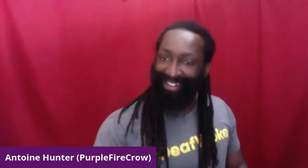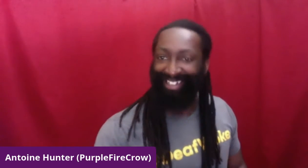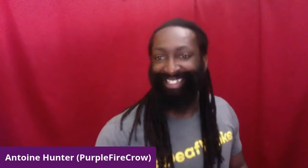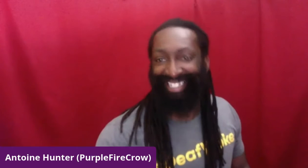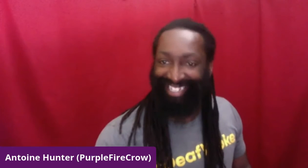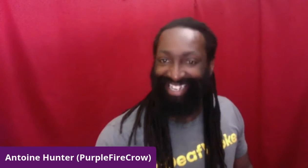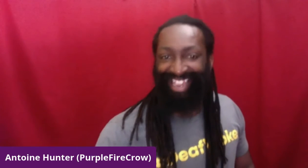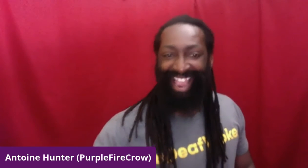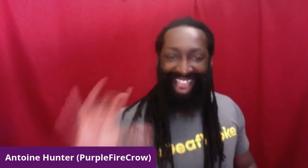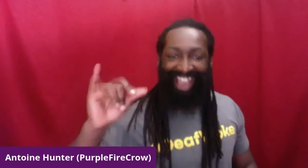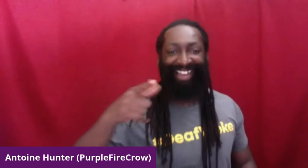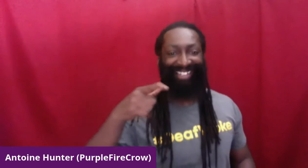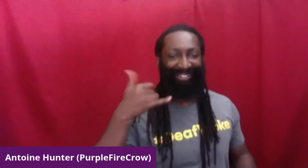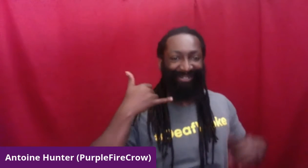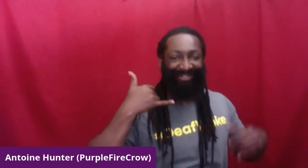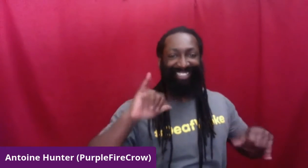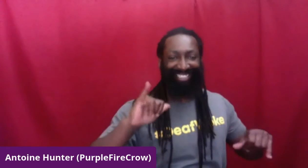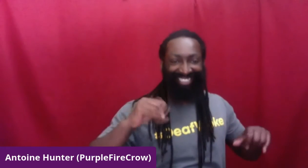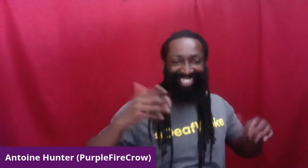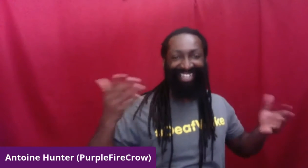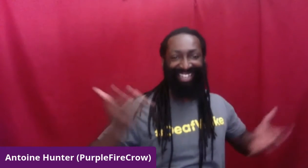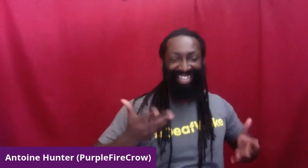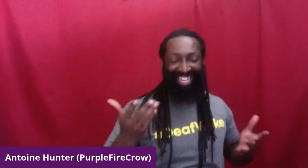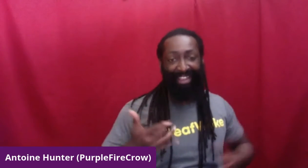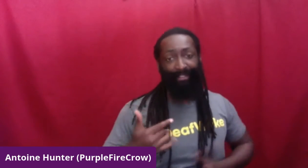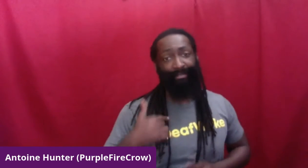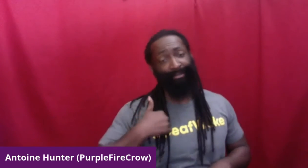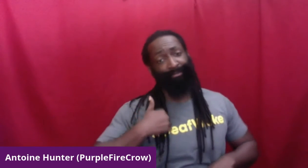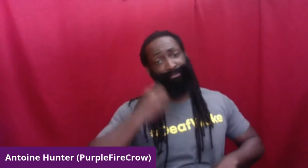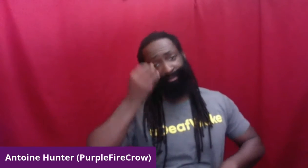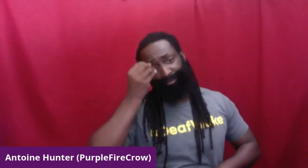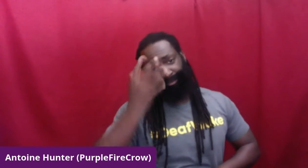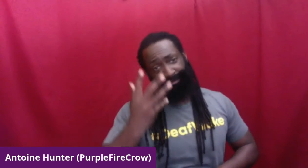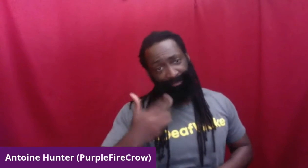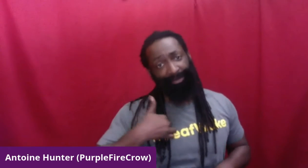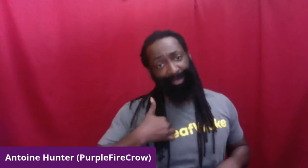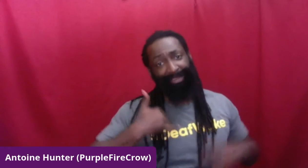Today, August 26th, 2021 we're here.